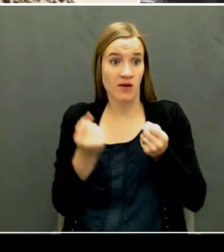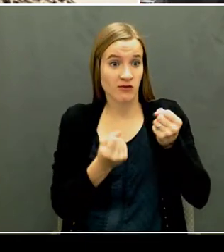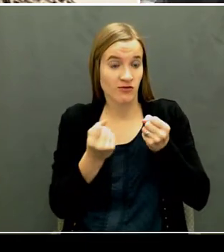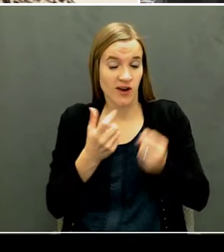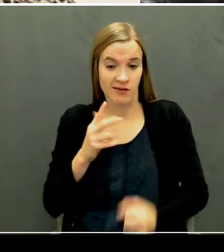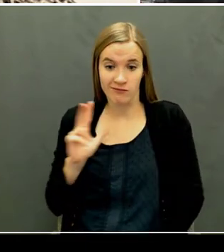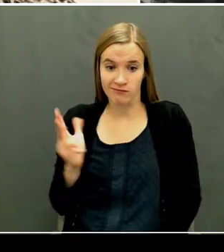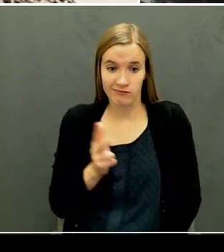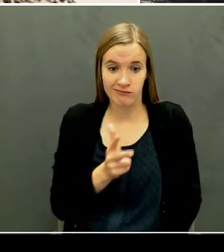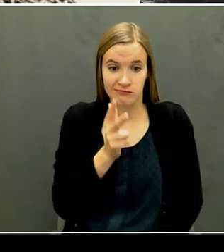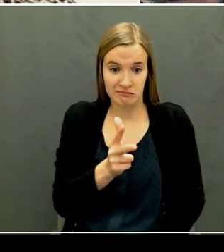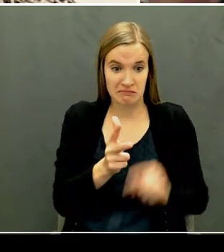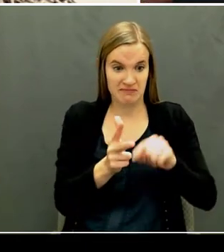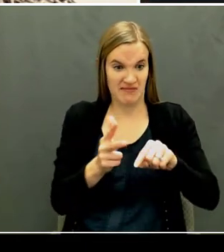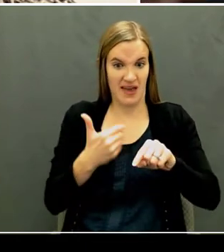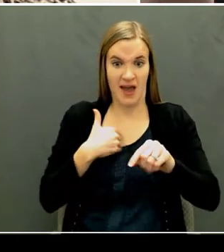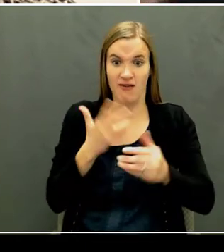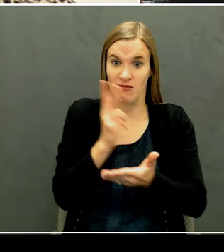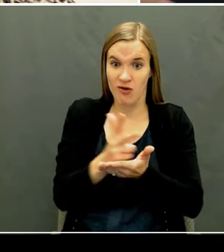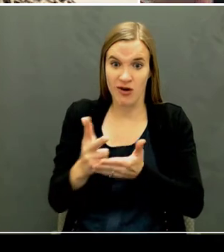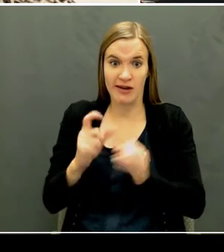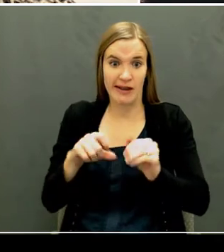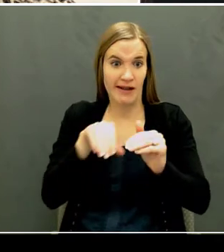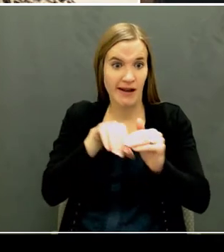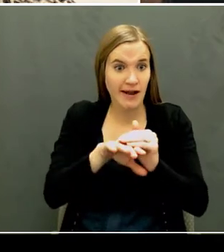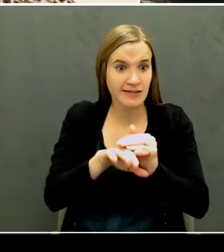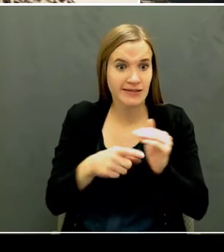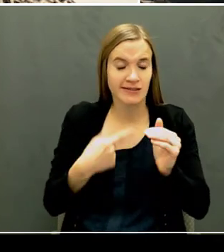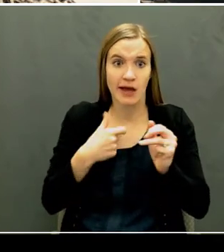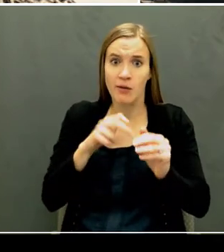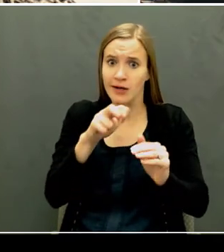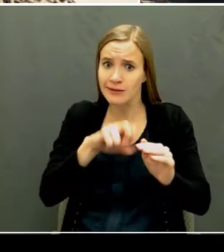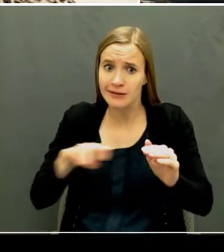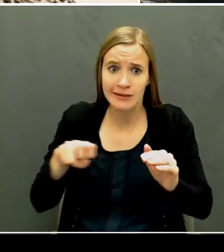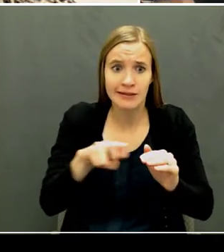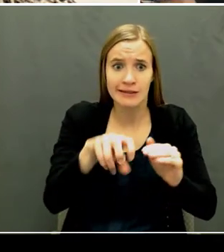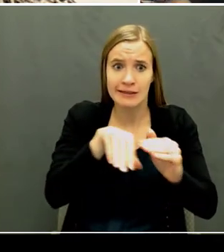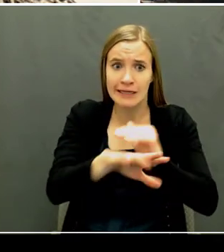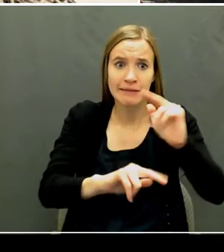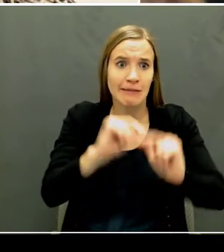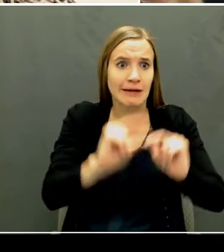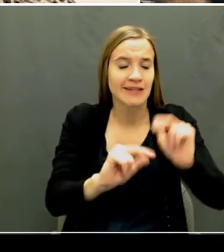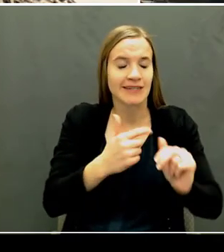table, because they were all at one time, you know, permanent units. And the seats were all